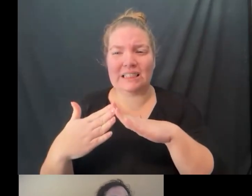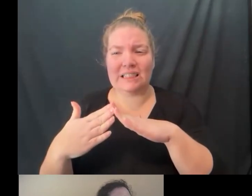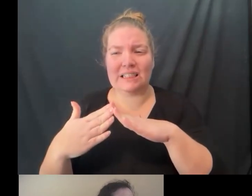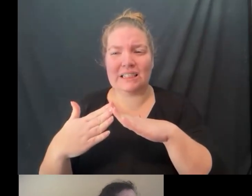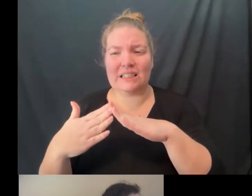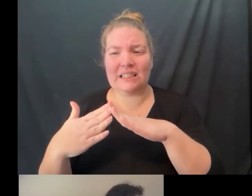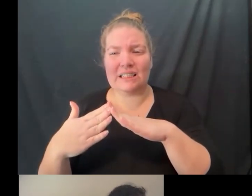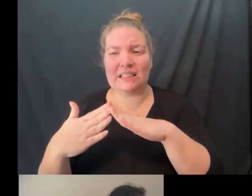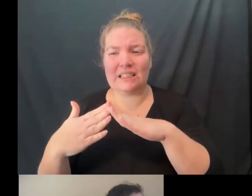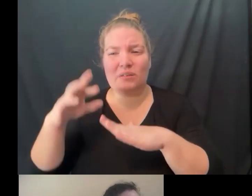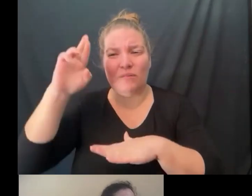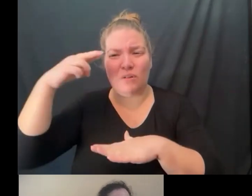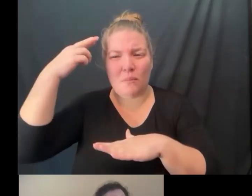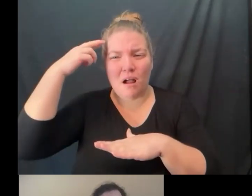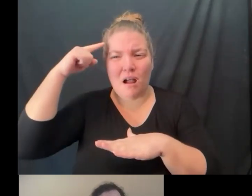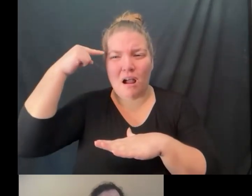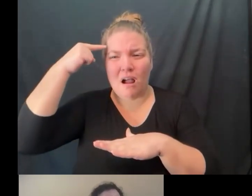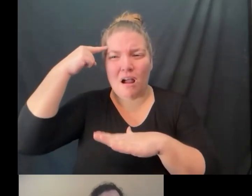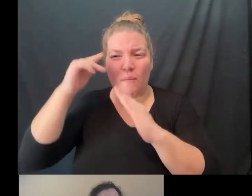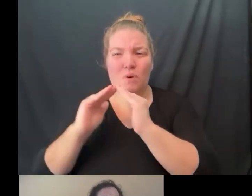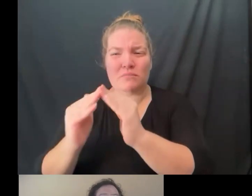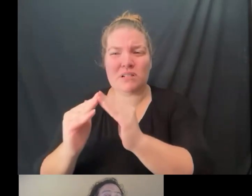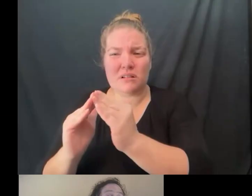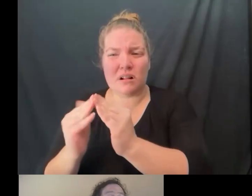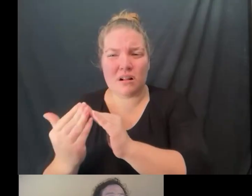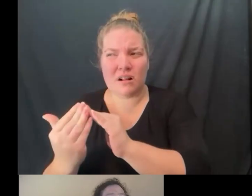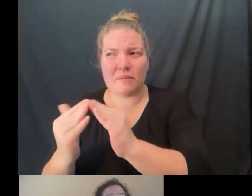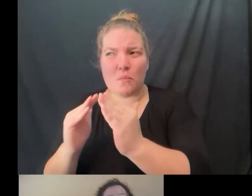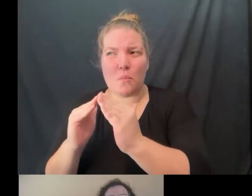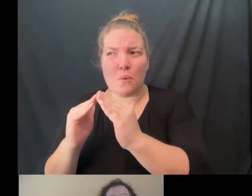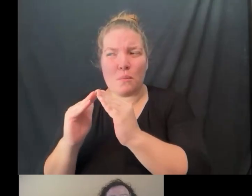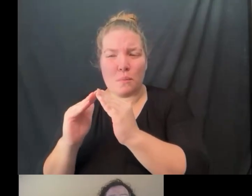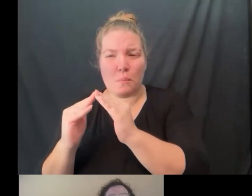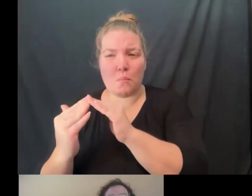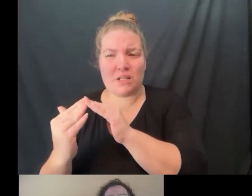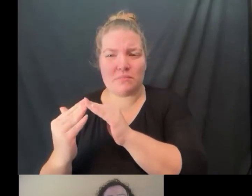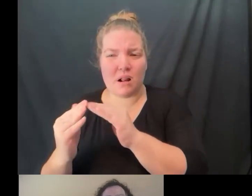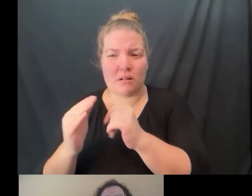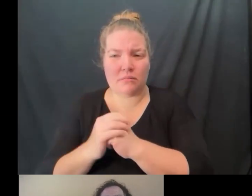And Adrian, it's a pretty simple answer. If you're a municipal government,